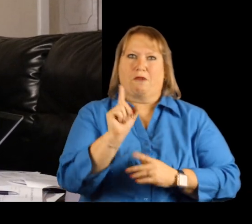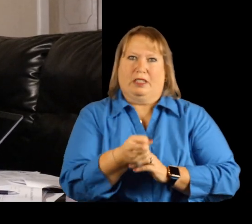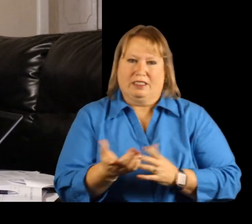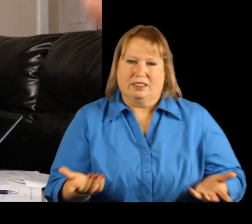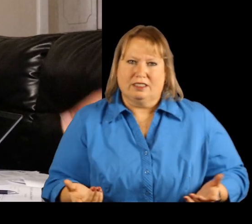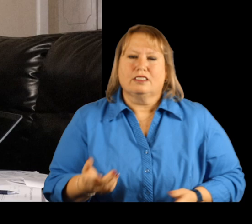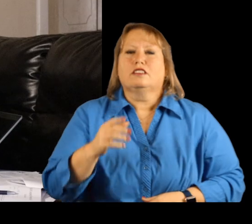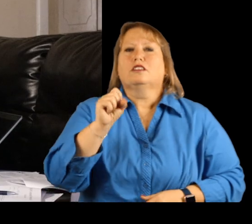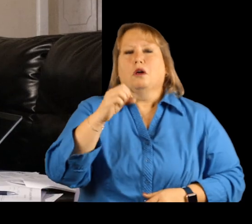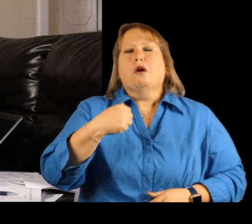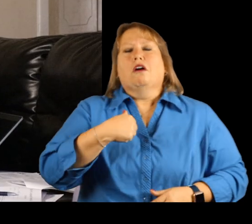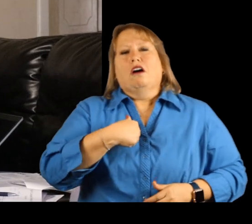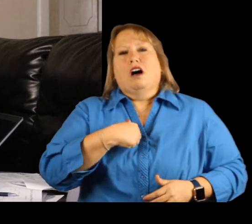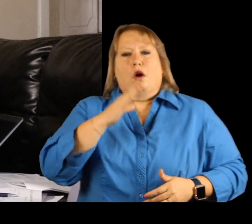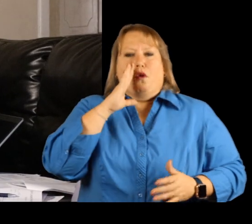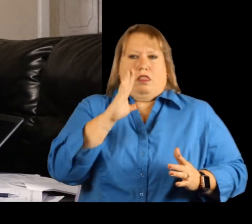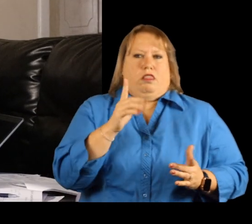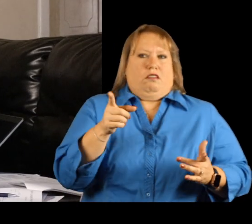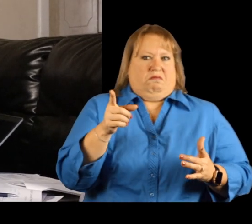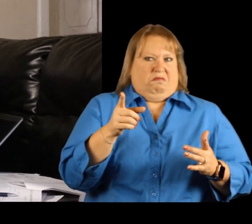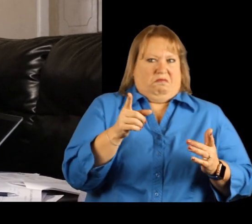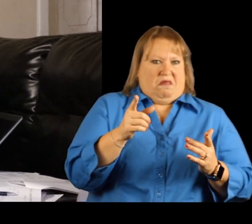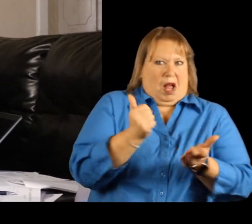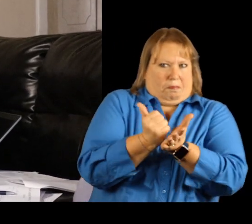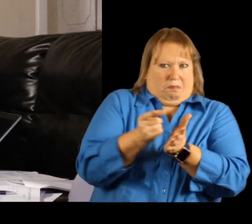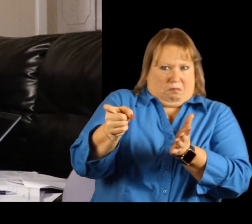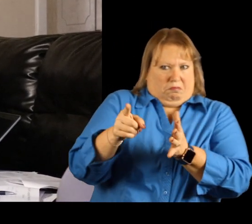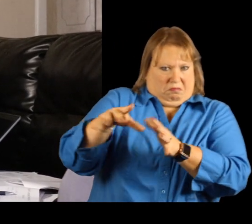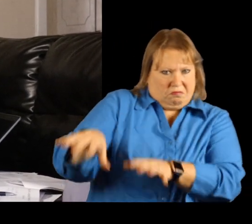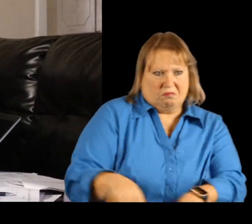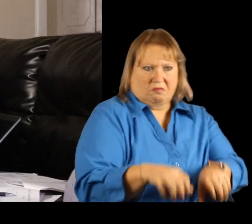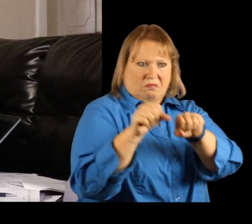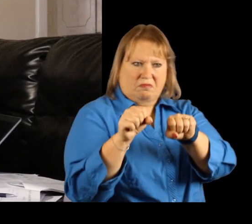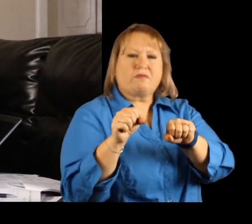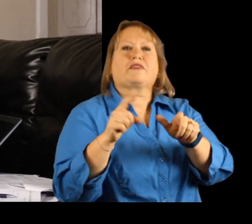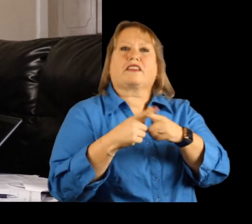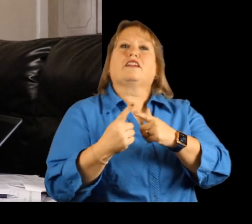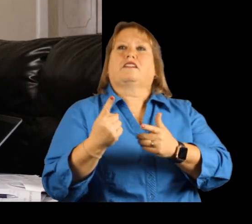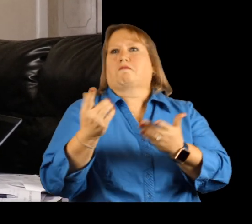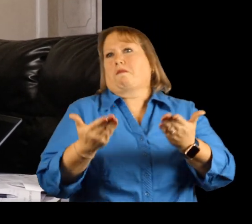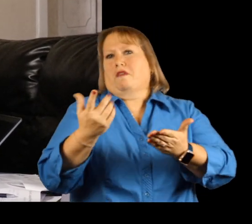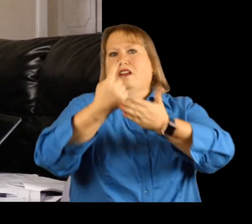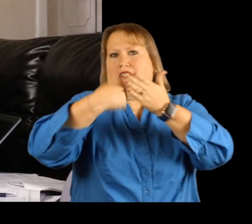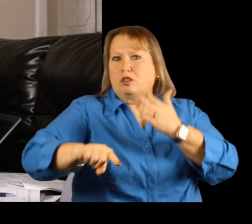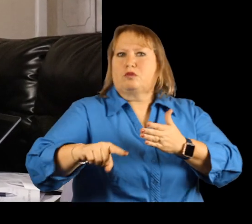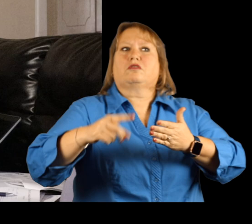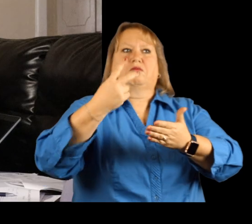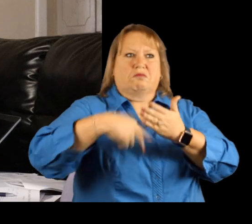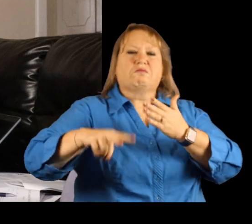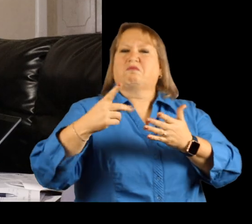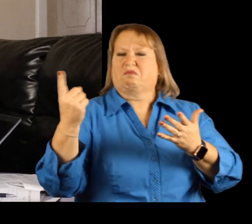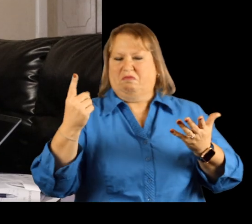So, um, so have you take over, work on that and then you can tell me how that went next week or the next time we see each other.